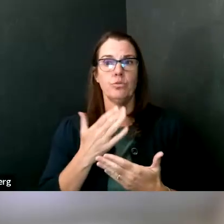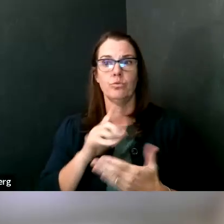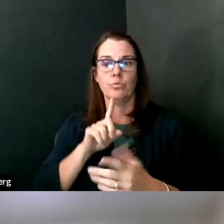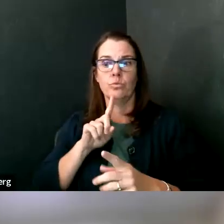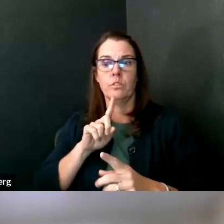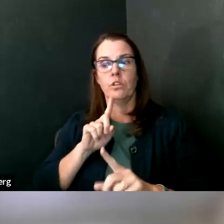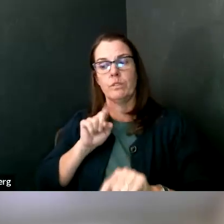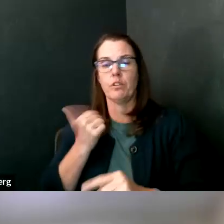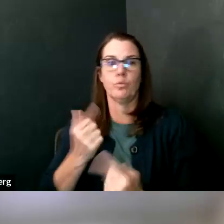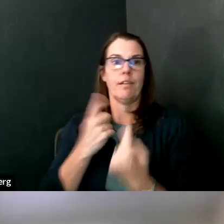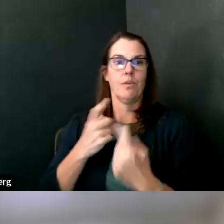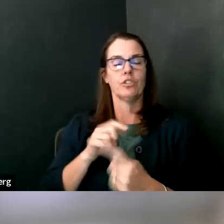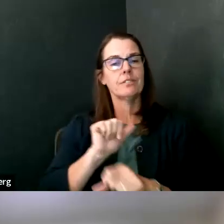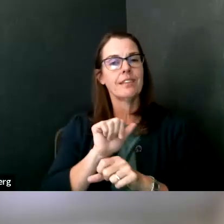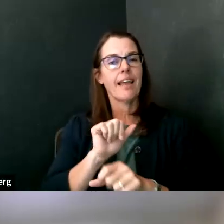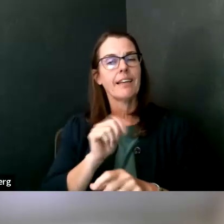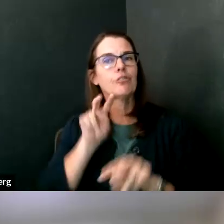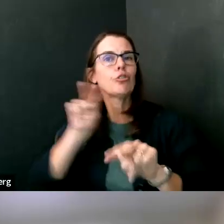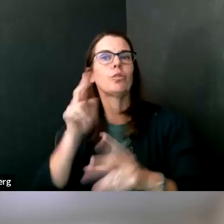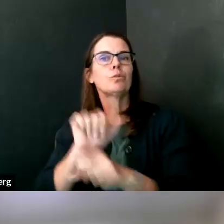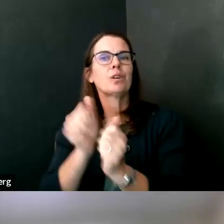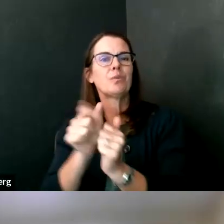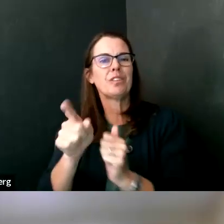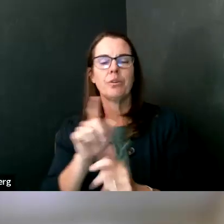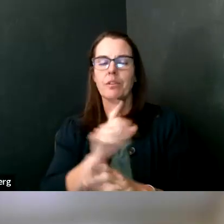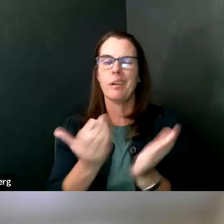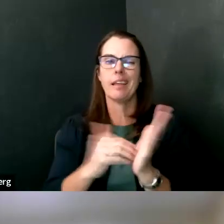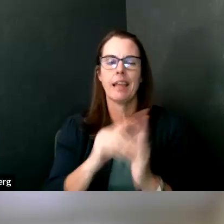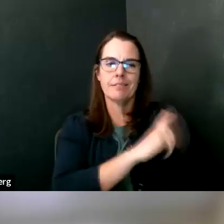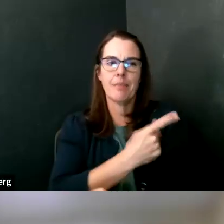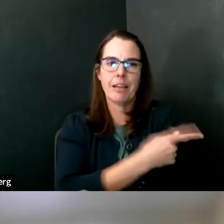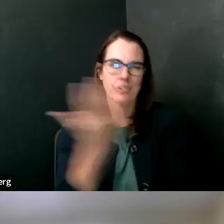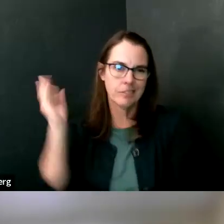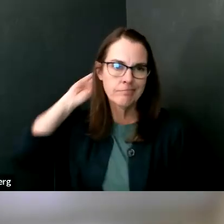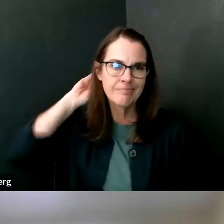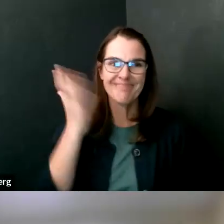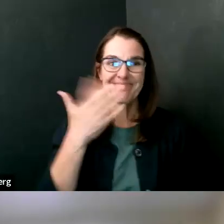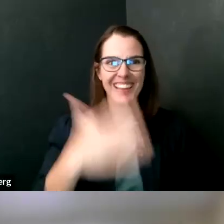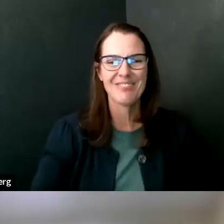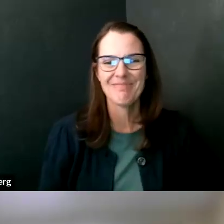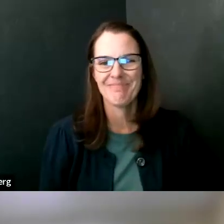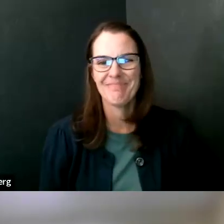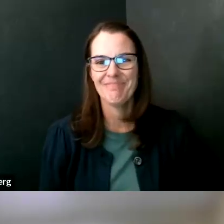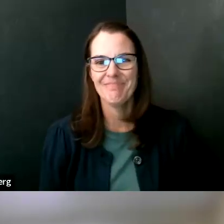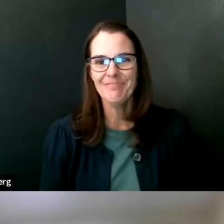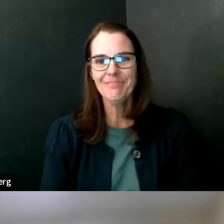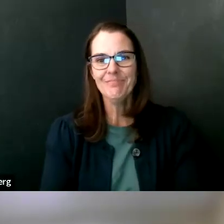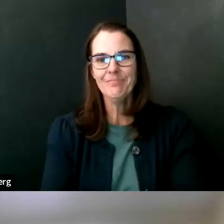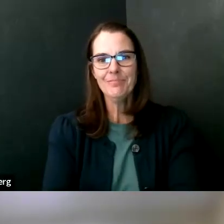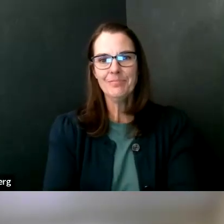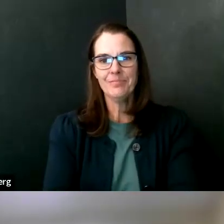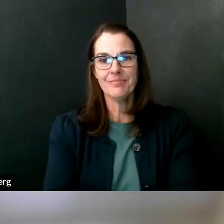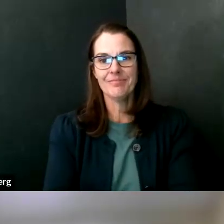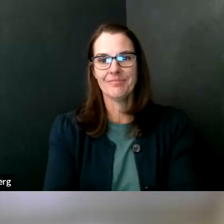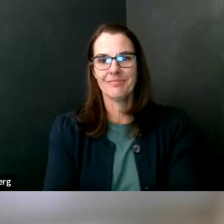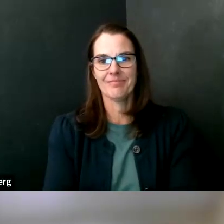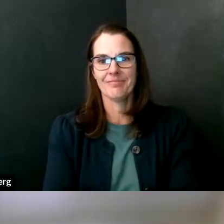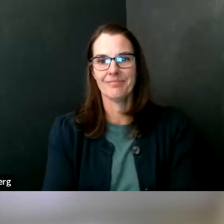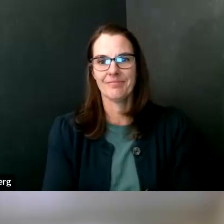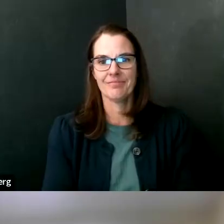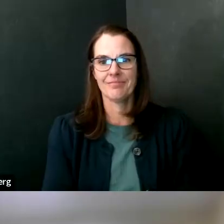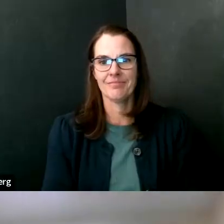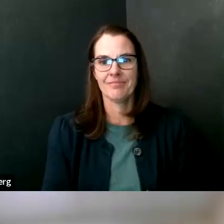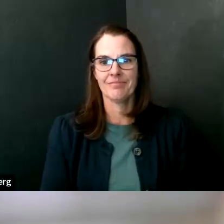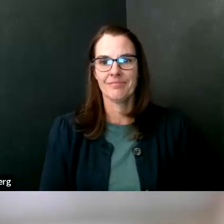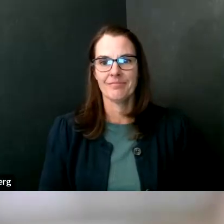working with you this year. Um let's really just keep patience in mind. Thank you.